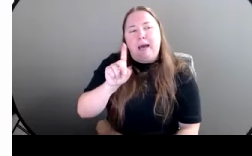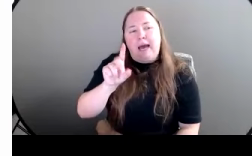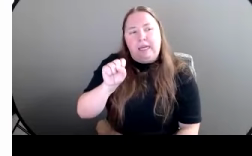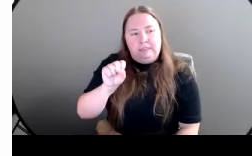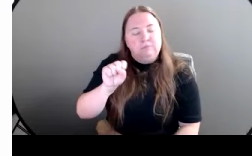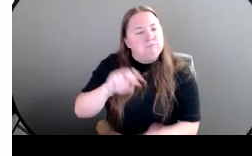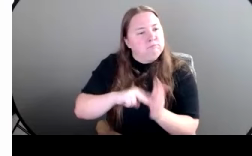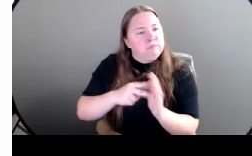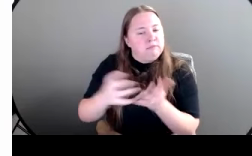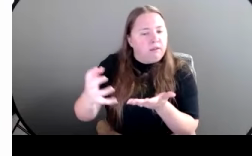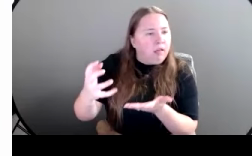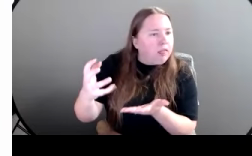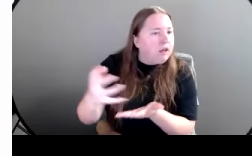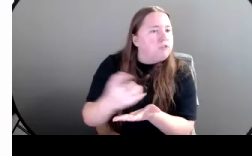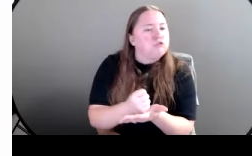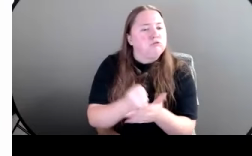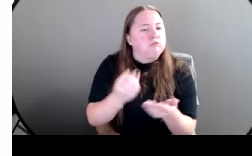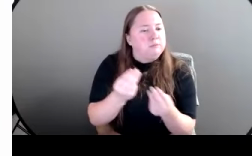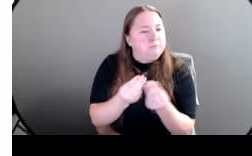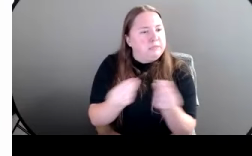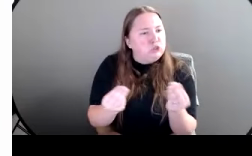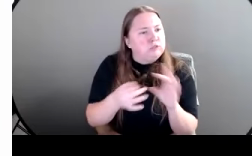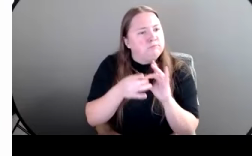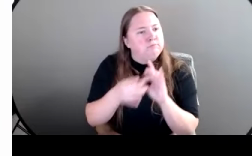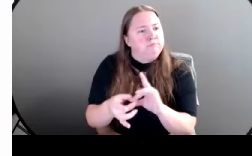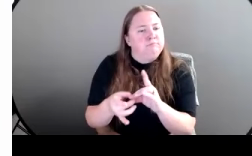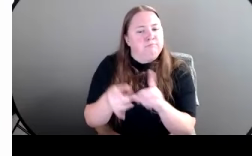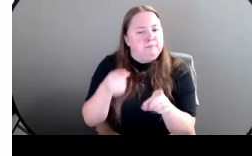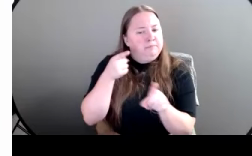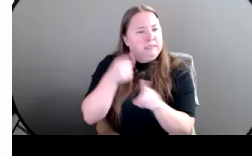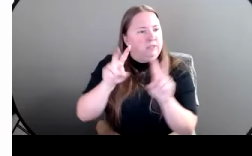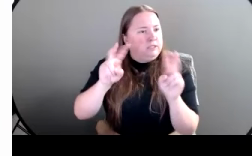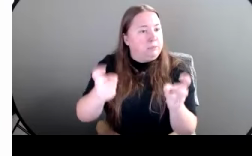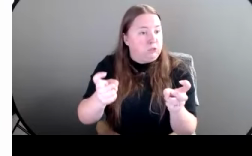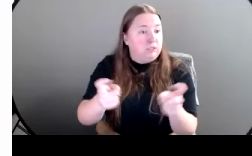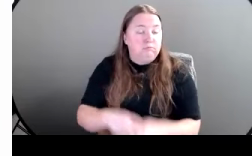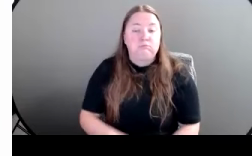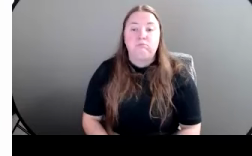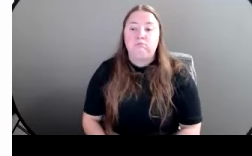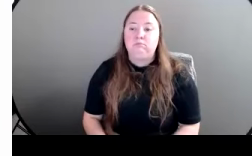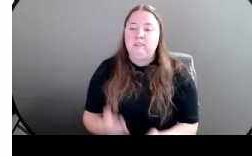or curation of materials about a specific subject. Some of it's skills based.